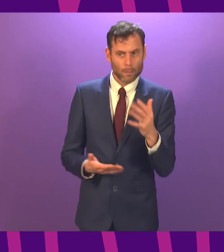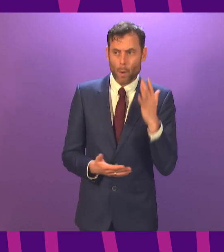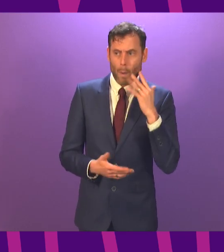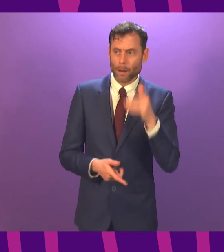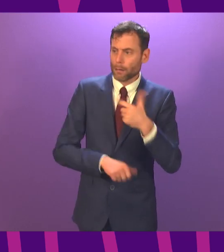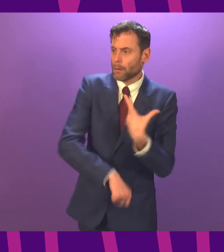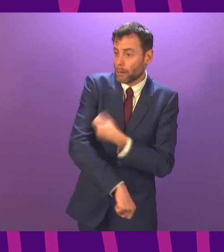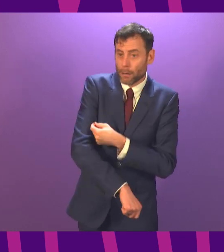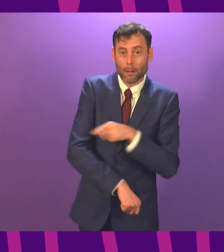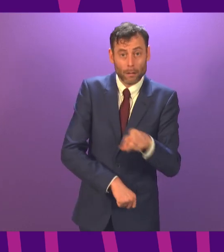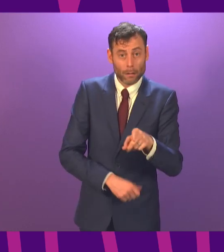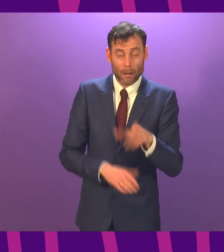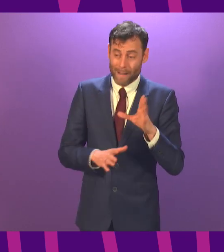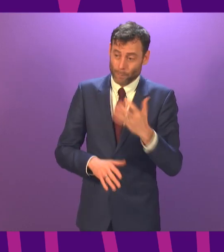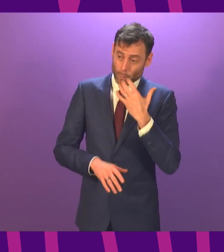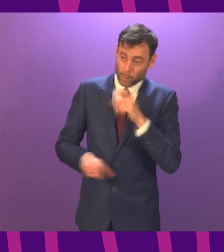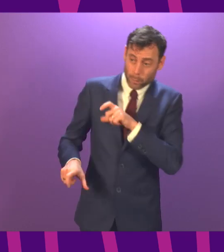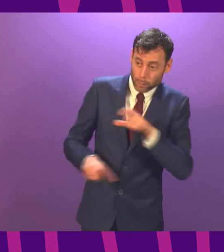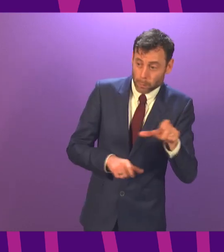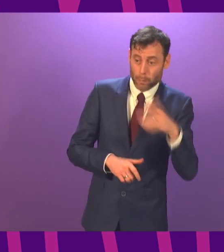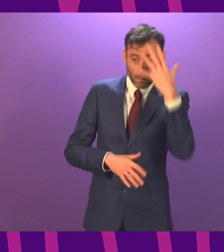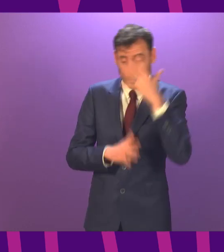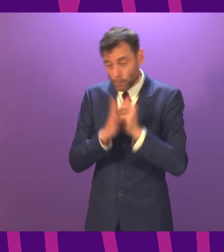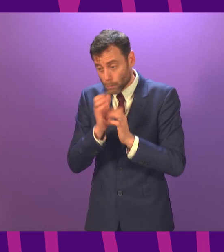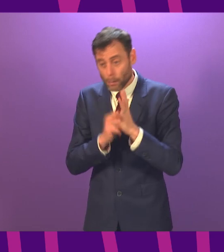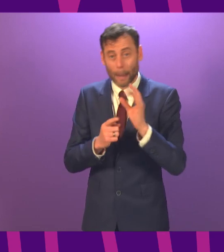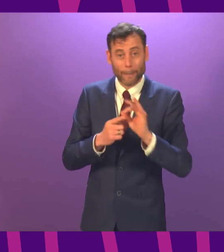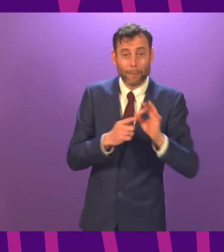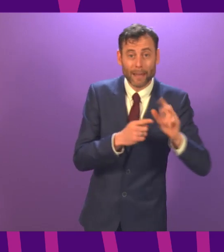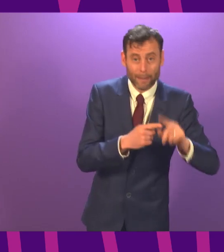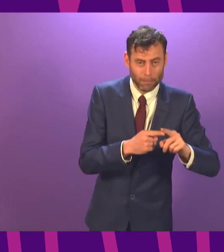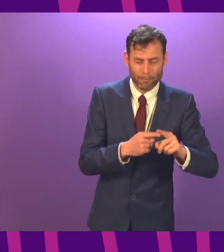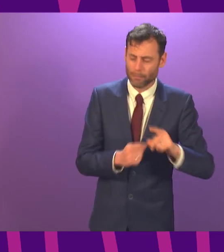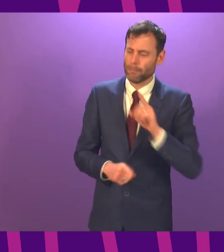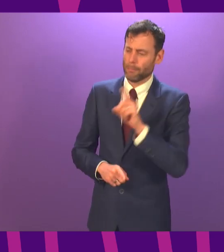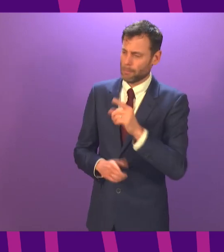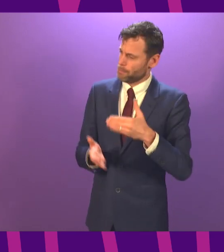mean for keeping our schools open and keeping safe all the staff who support our school students?